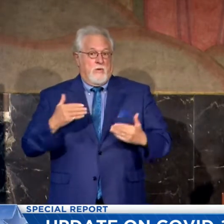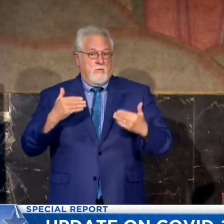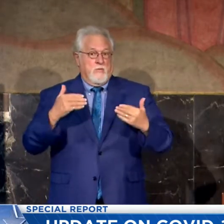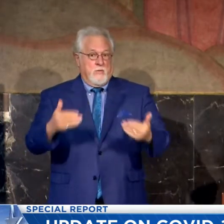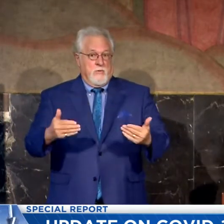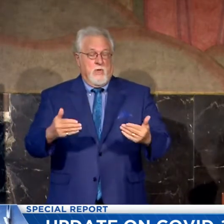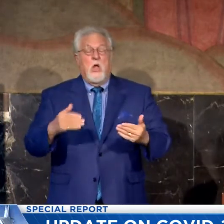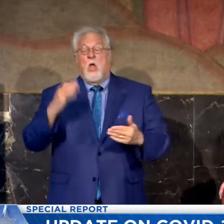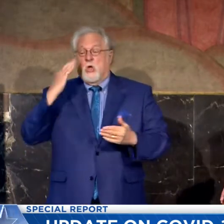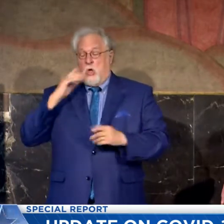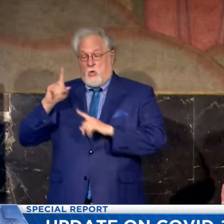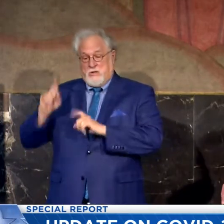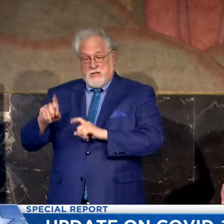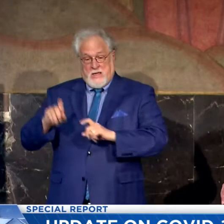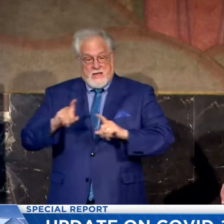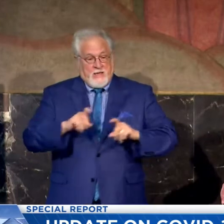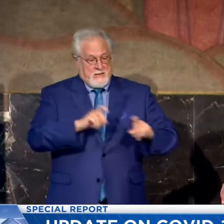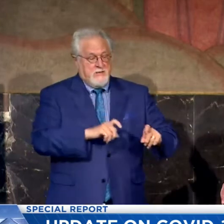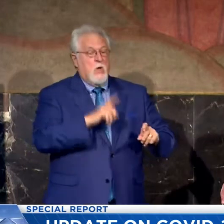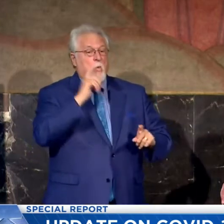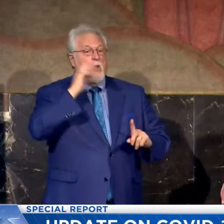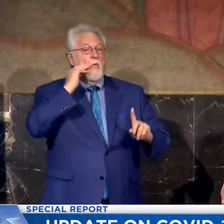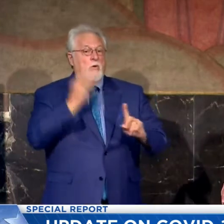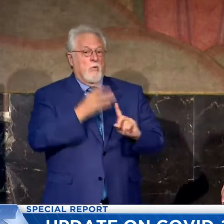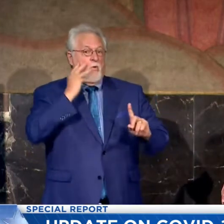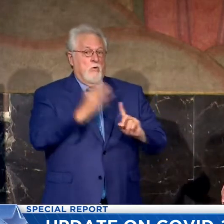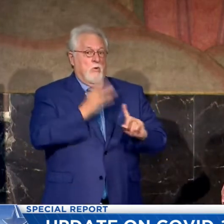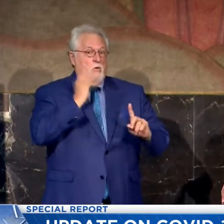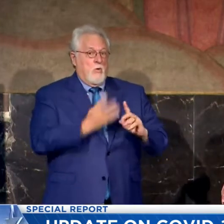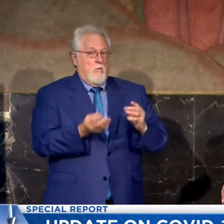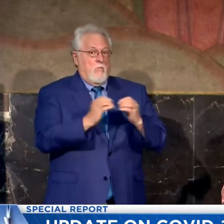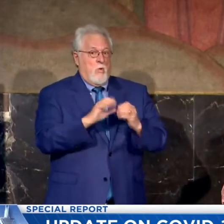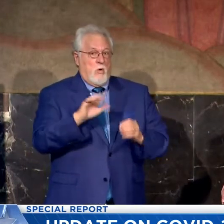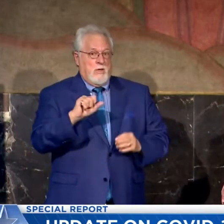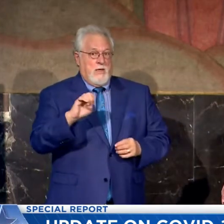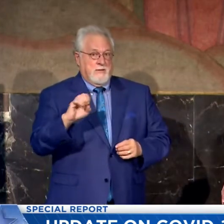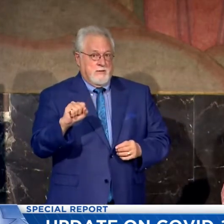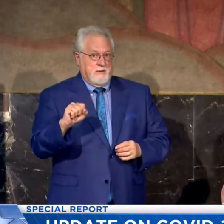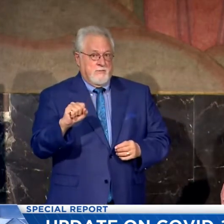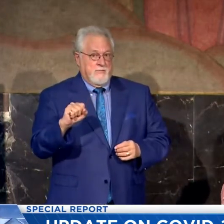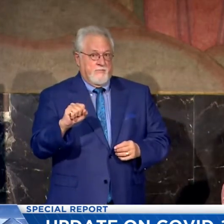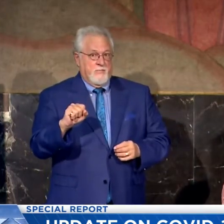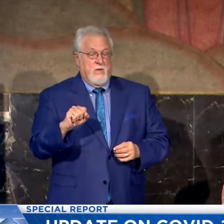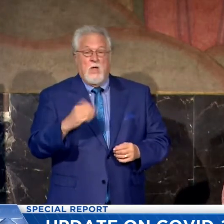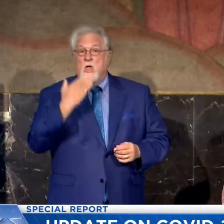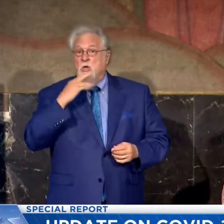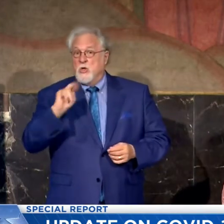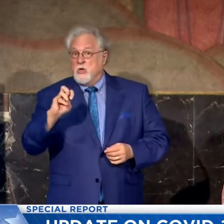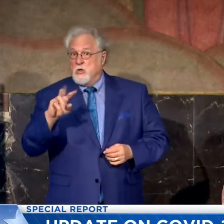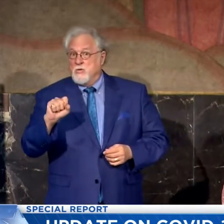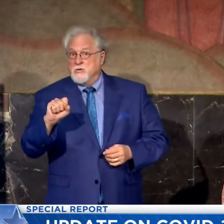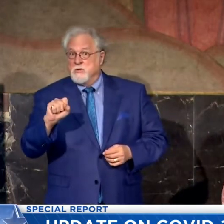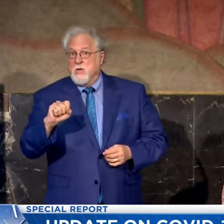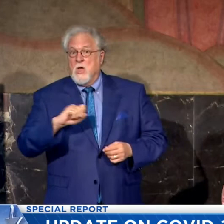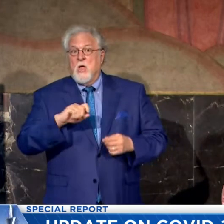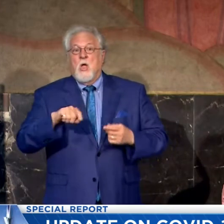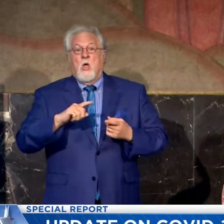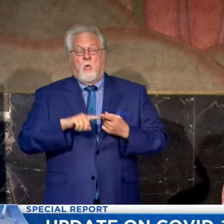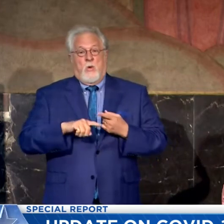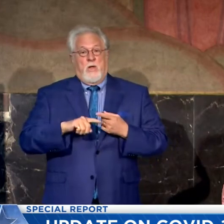BEGINNING TO SEE THE IMPACT OF COMPREHENSIVE TESTING ACROSS CONGREGATE SETTINGS AND WORKPLACE OUTBREAKS . OBVIOUSLY, THIS IS CRITICAL AS WE MOVE FORWARD.